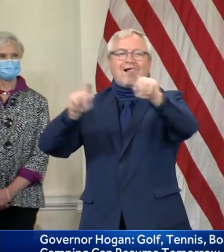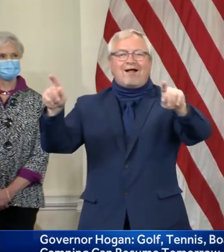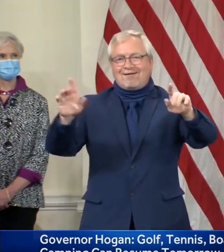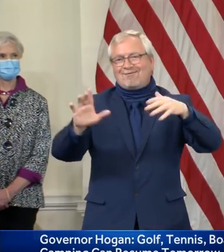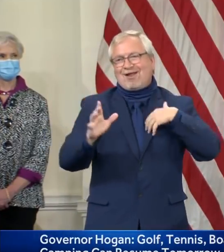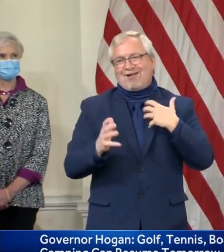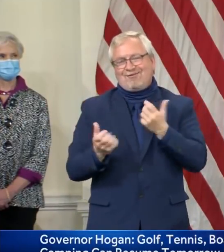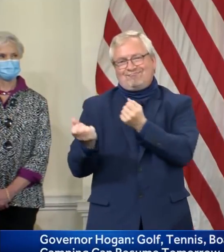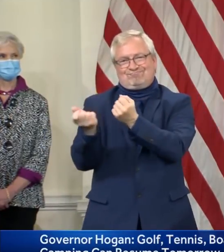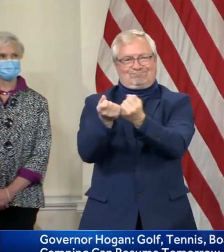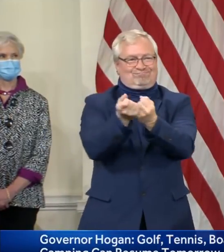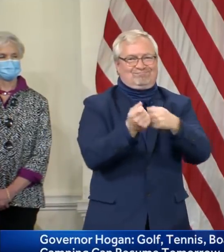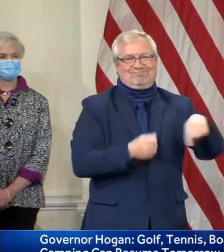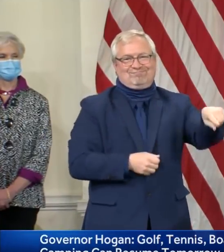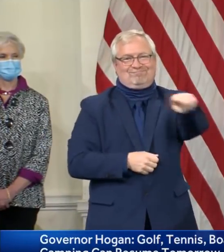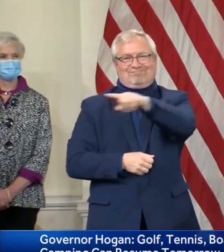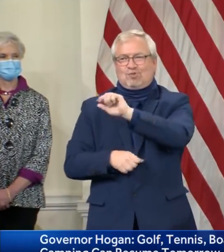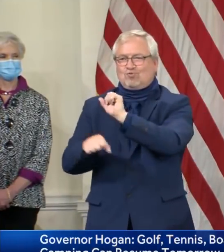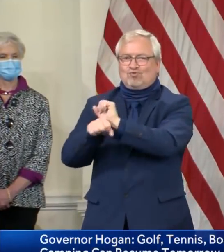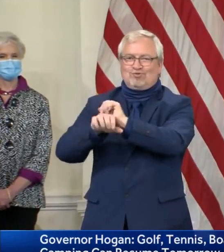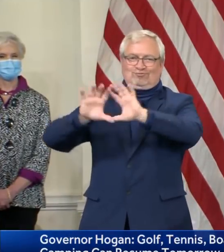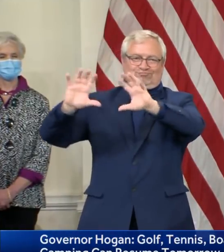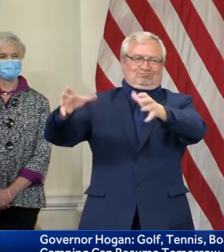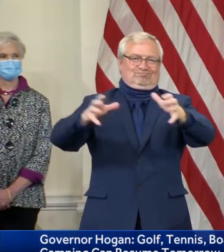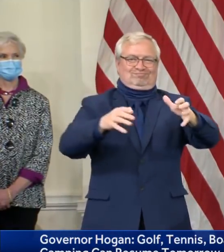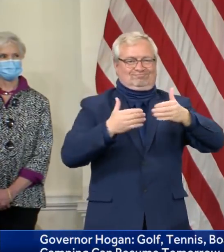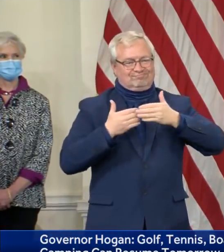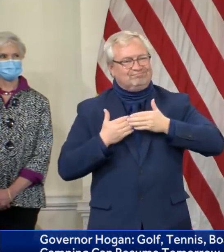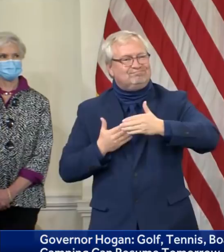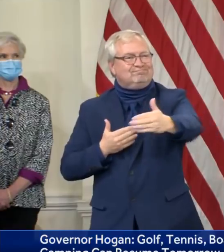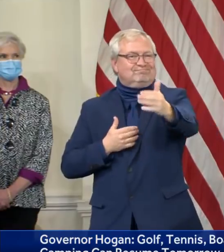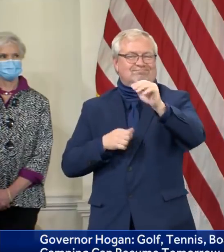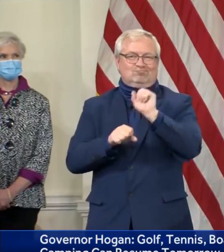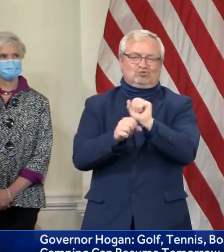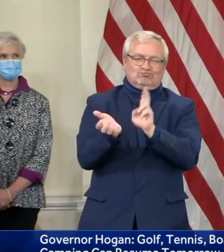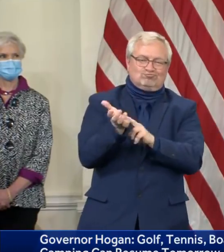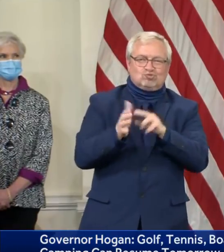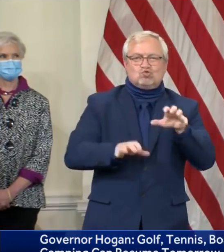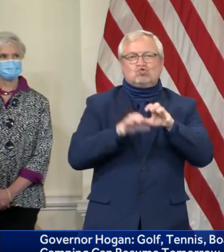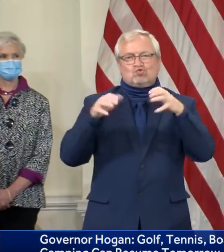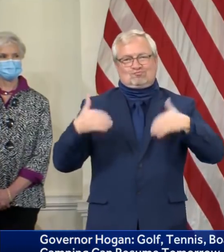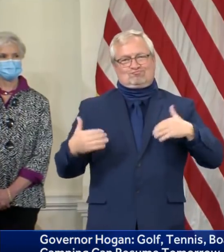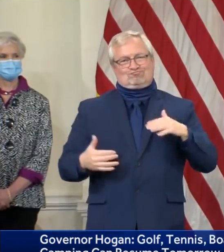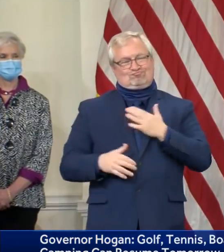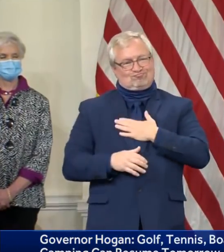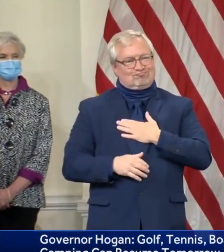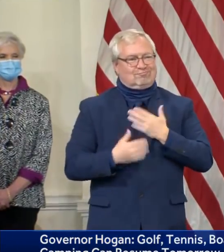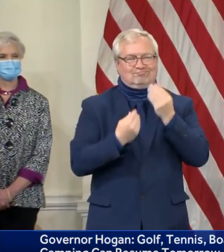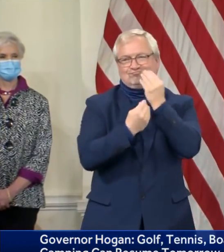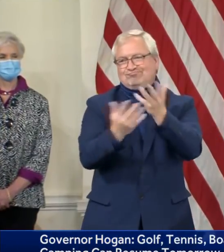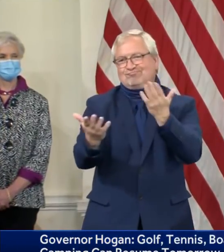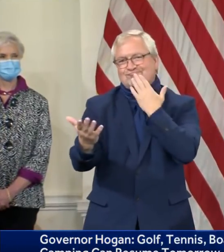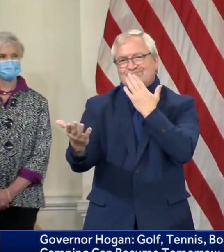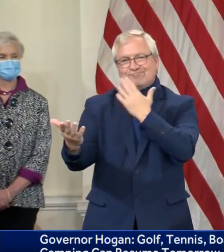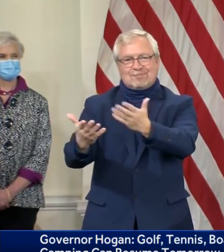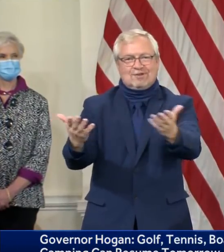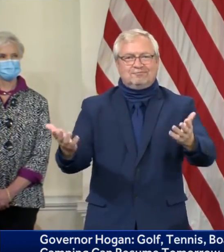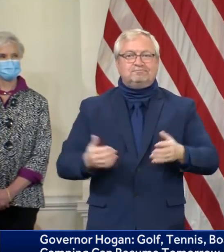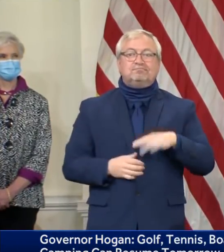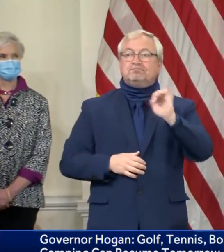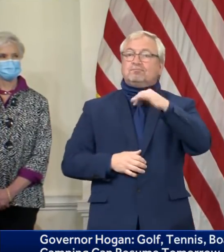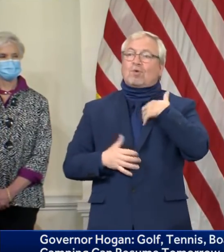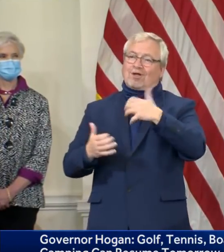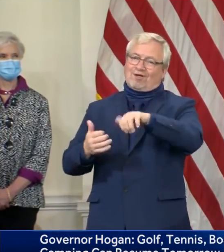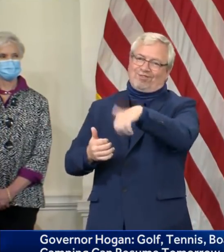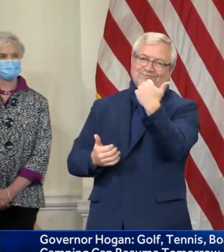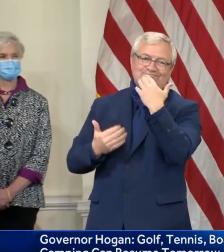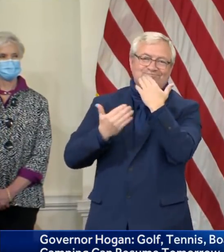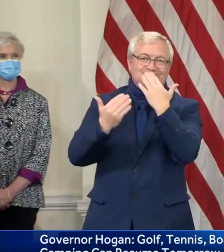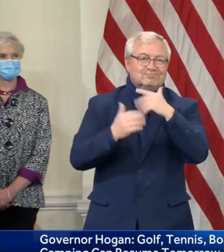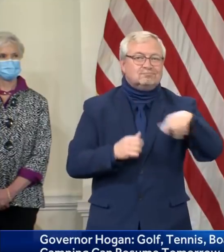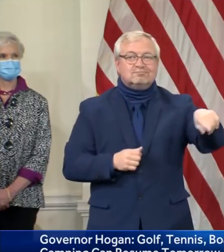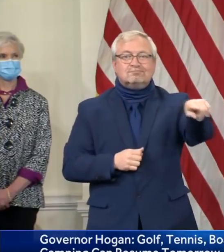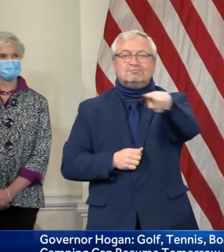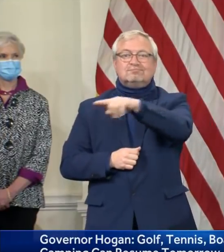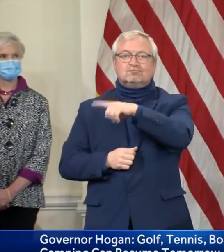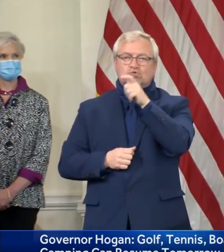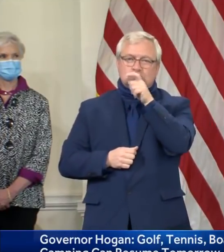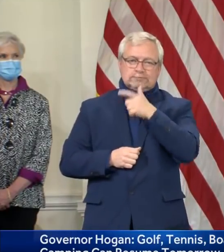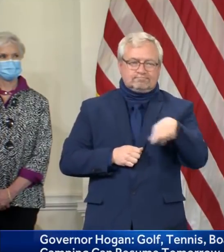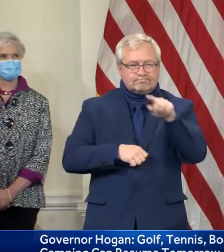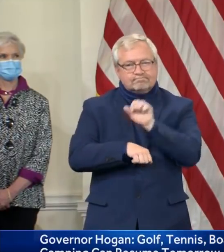THANK YOU FOR BEING THERE FOR US, AND WE SUPPORT YOU IN THE WORK WE ARE DOING THROUGH THE NEXT FEW WEEKS AND MONTHS.